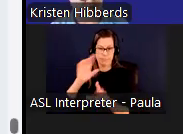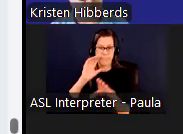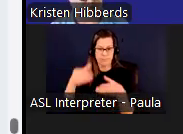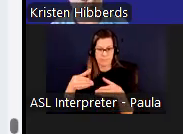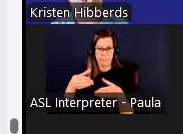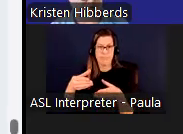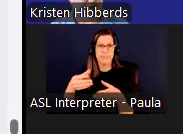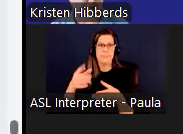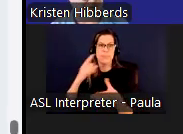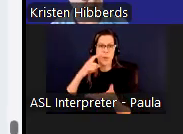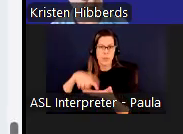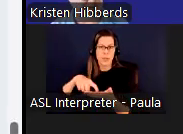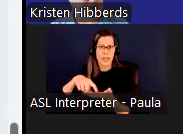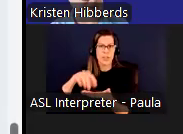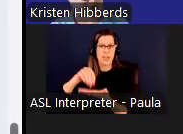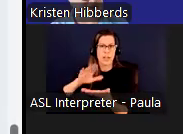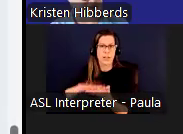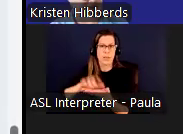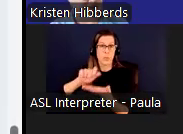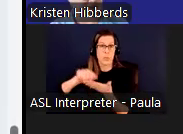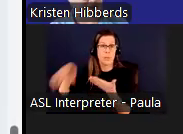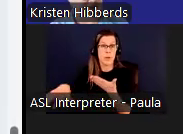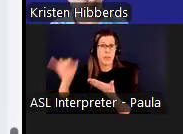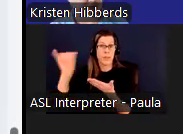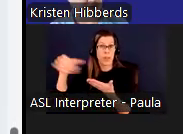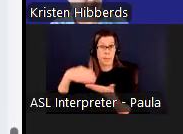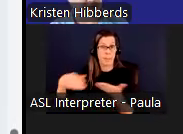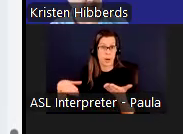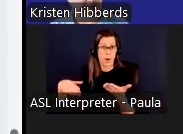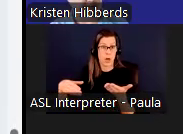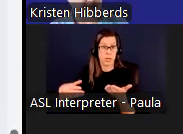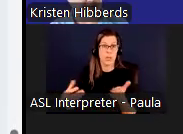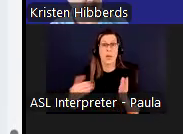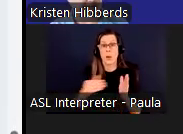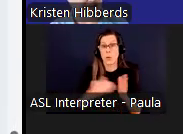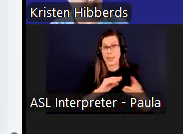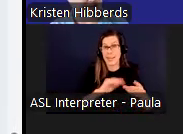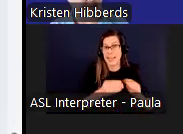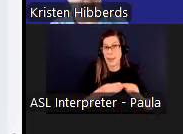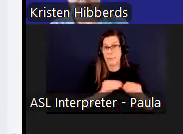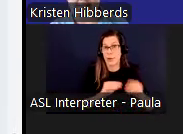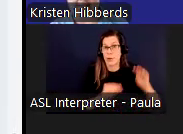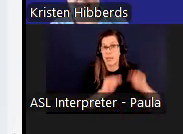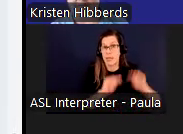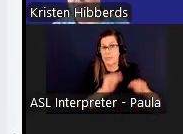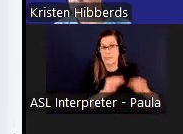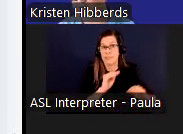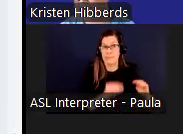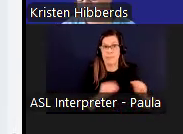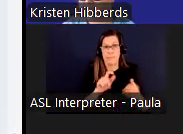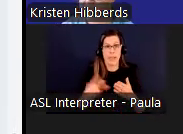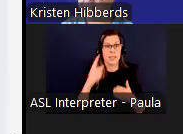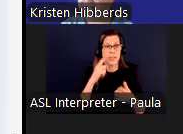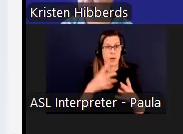So we're removing that renumbering and that is it for a screening section.